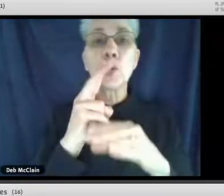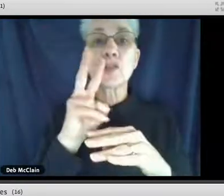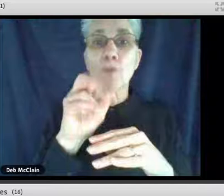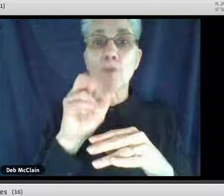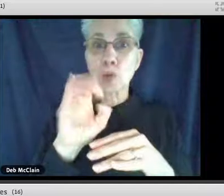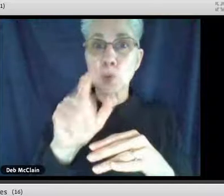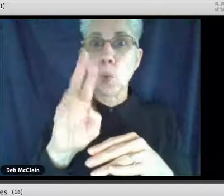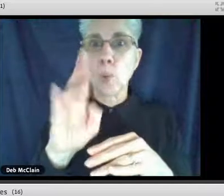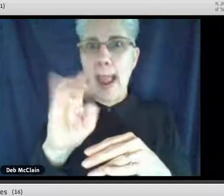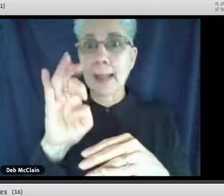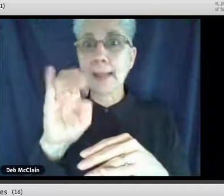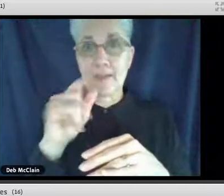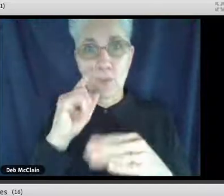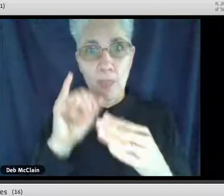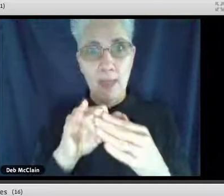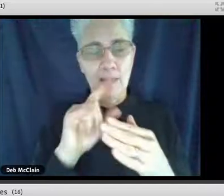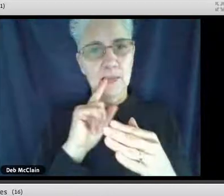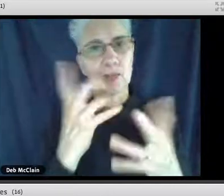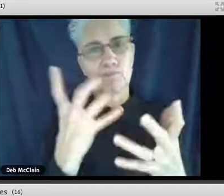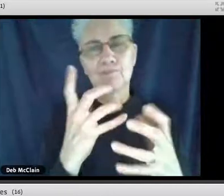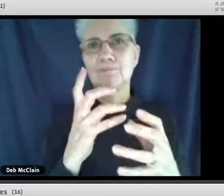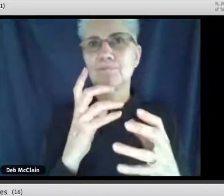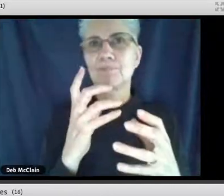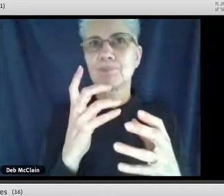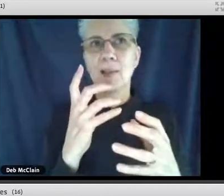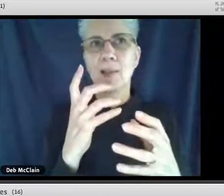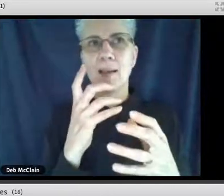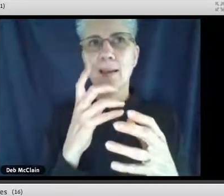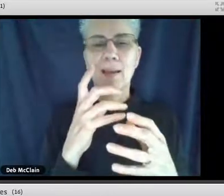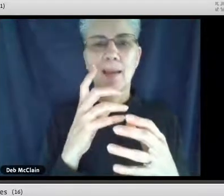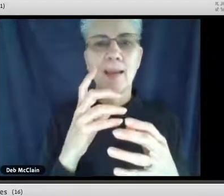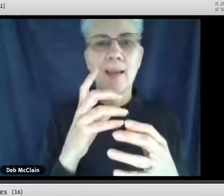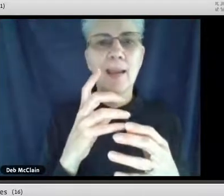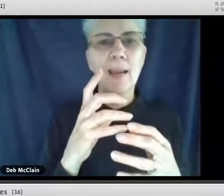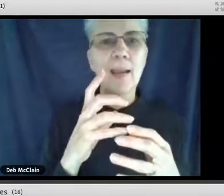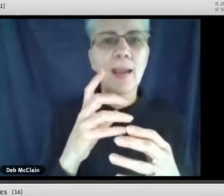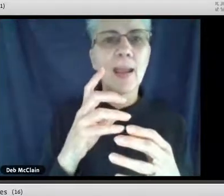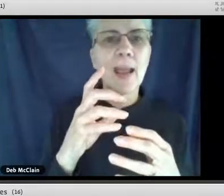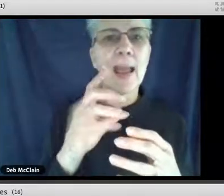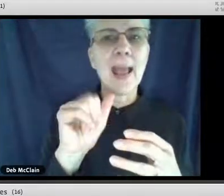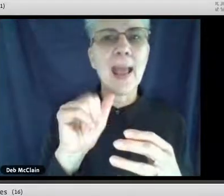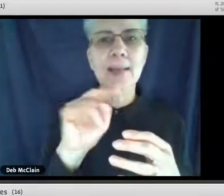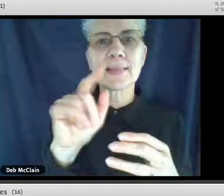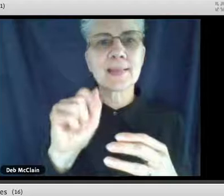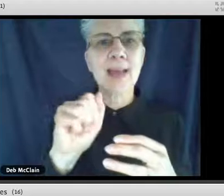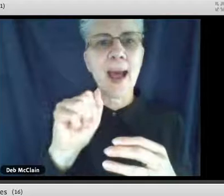which is on this app eyesdecide.com. You know, you have your users visit your website